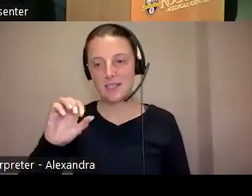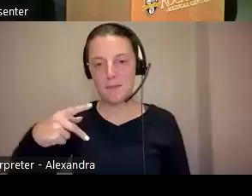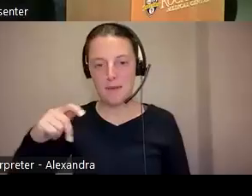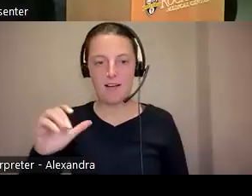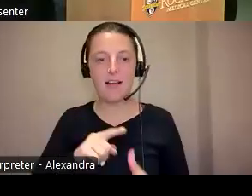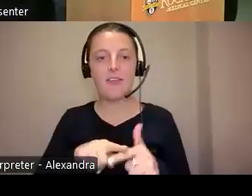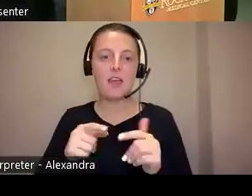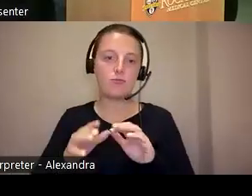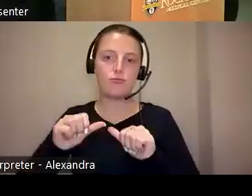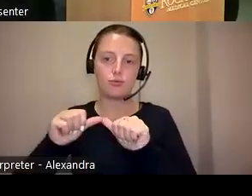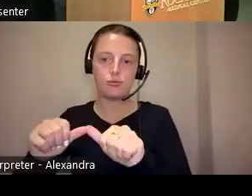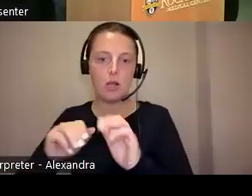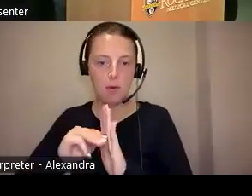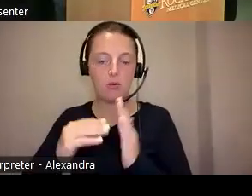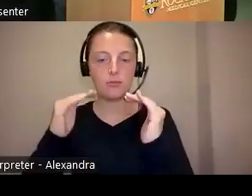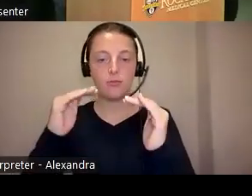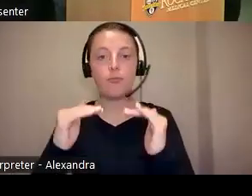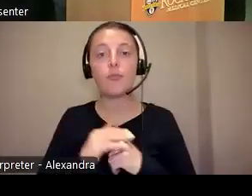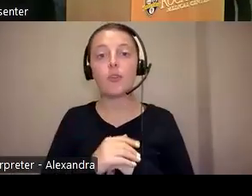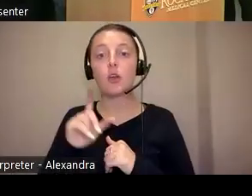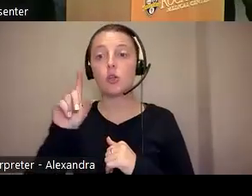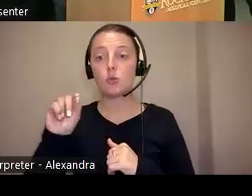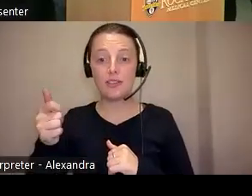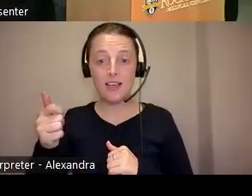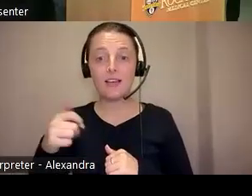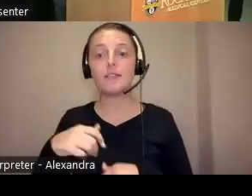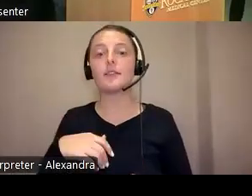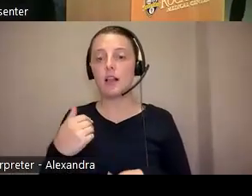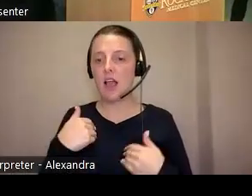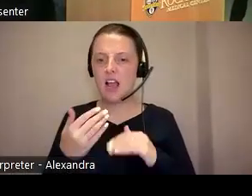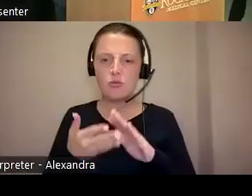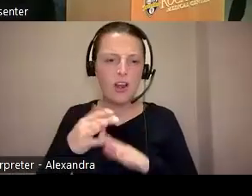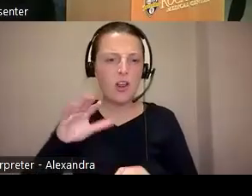running over 30 groups a week, one-on-one peer counseling. Peers are providing RAP training,